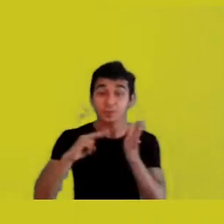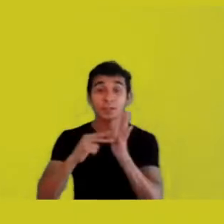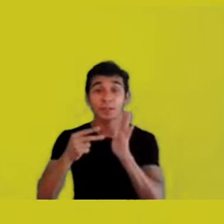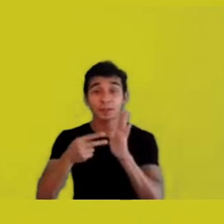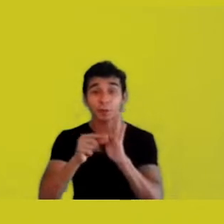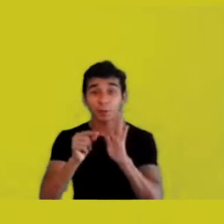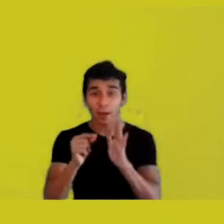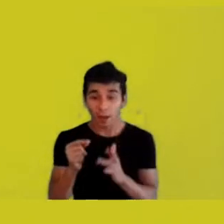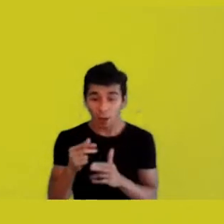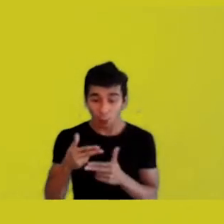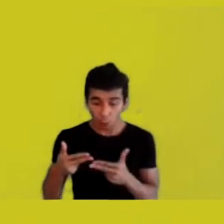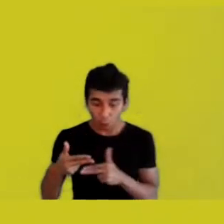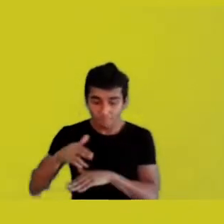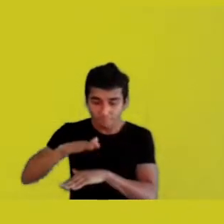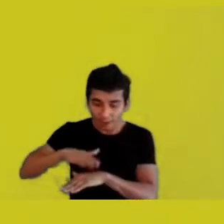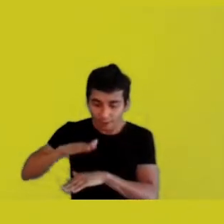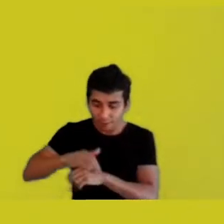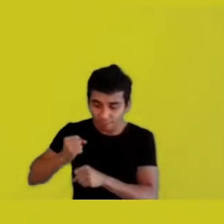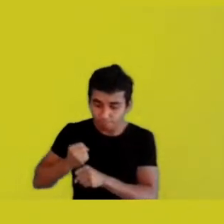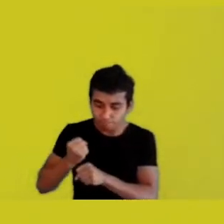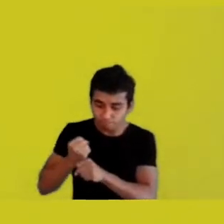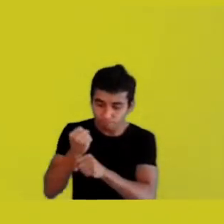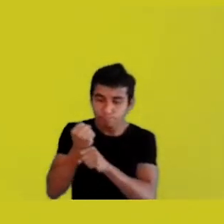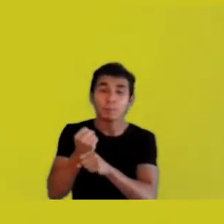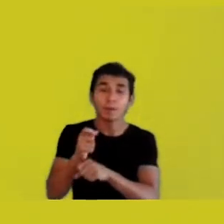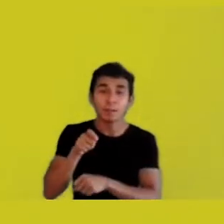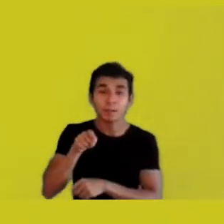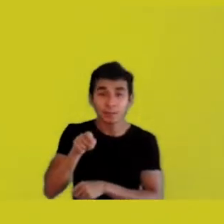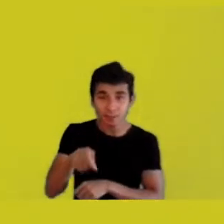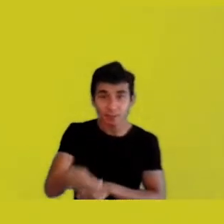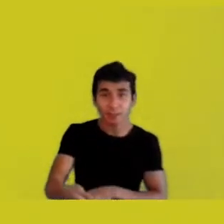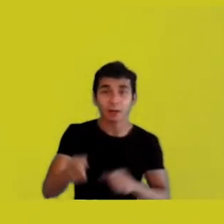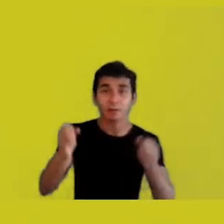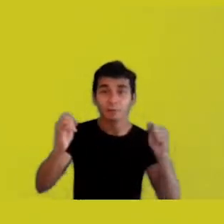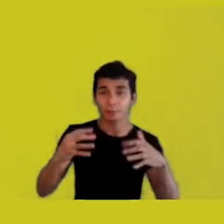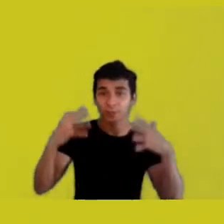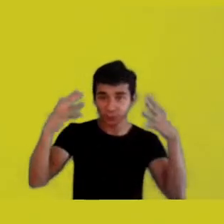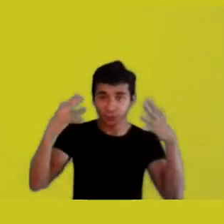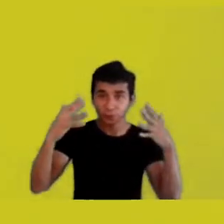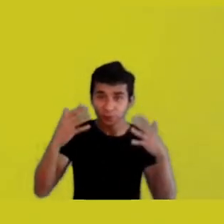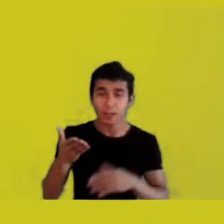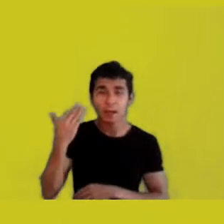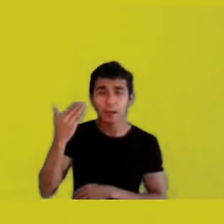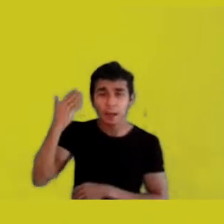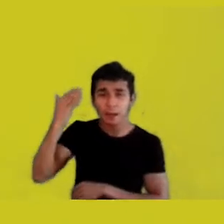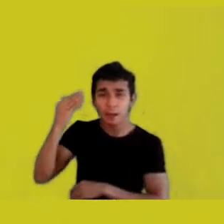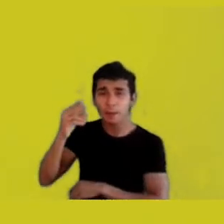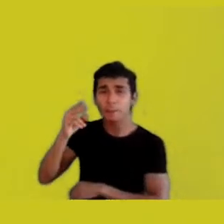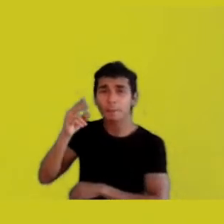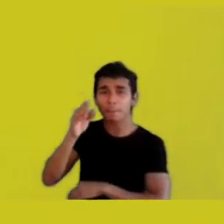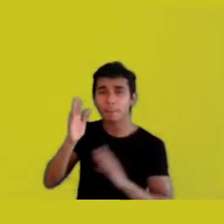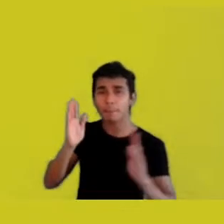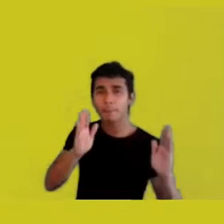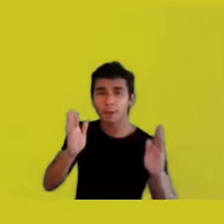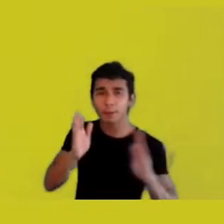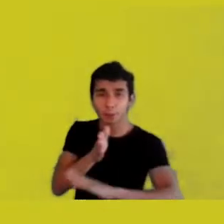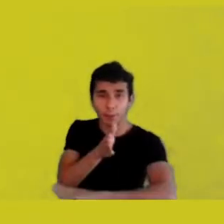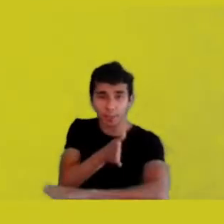In late Middle Age - Pitts makes this observation,